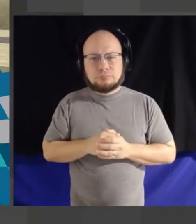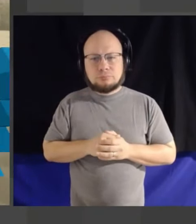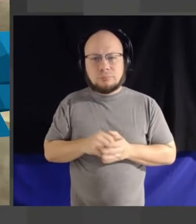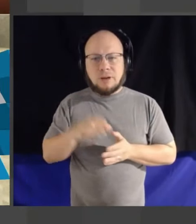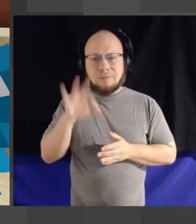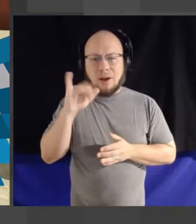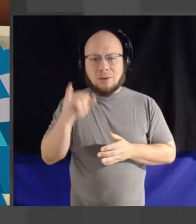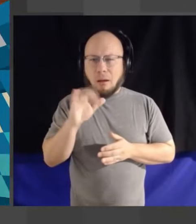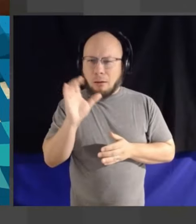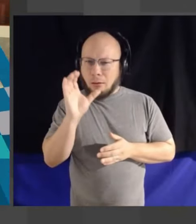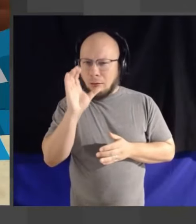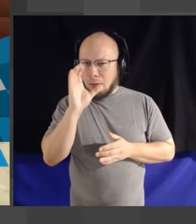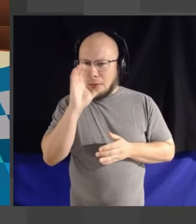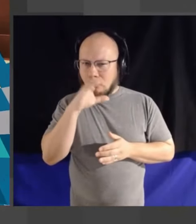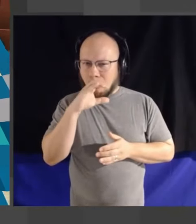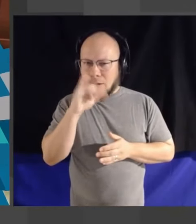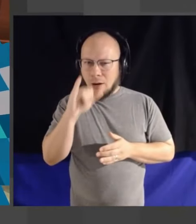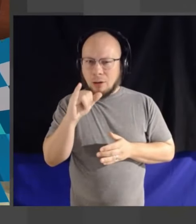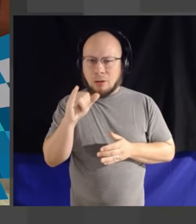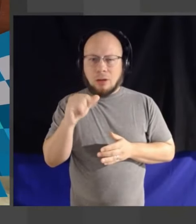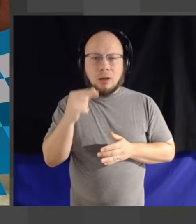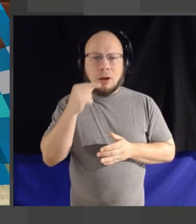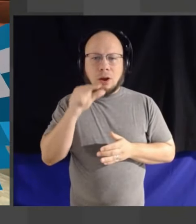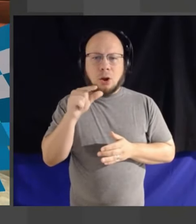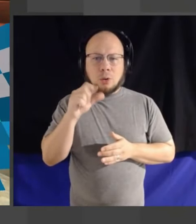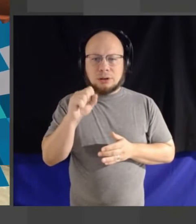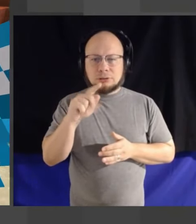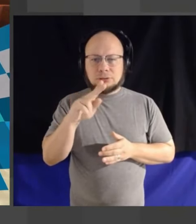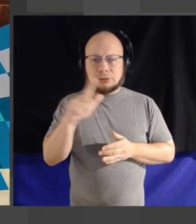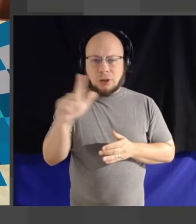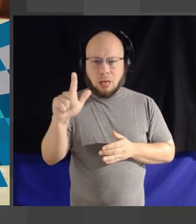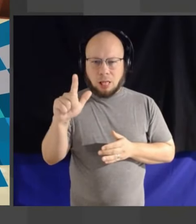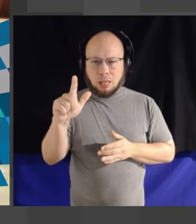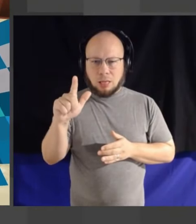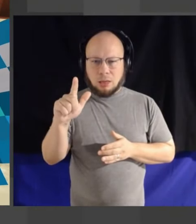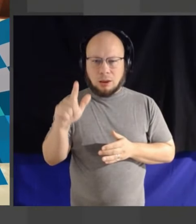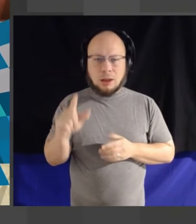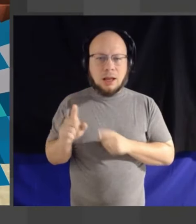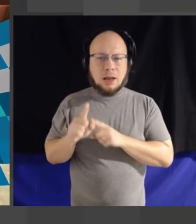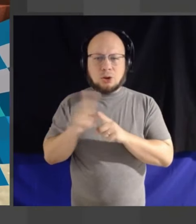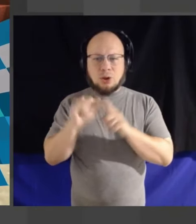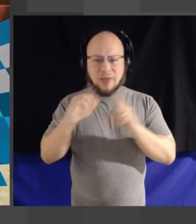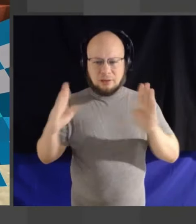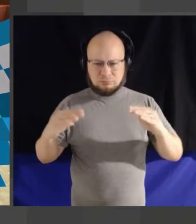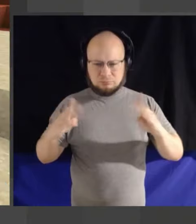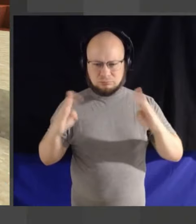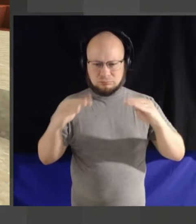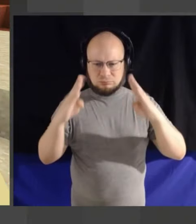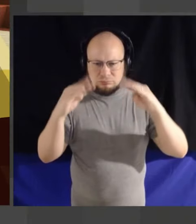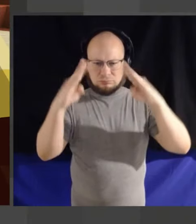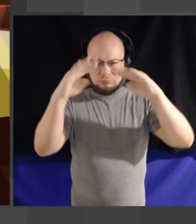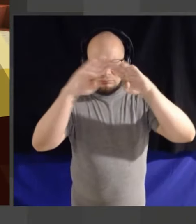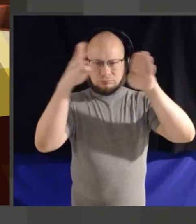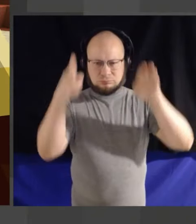THROUGH THE DESERT AND WE FOUND THIS MYSTERIOUS GOLDEN SKULL AND ALSO AN EQUALLY MYSTERIOUS